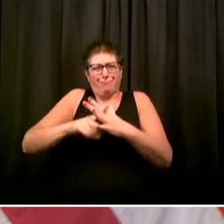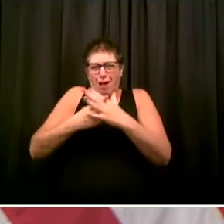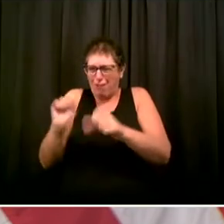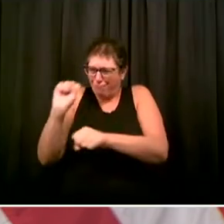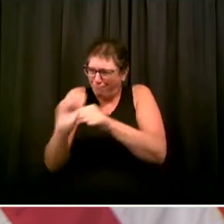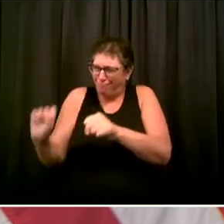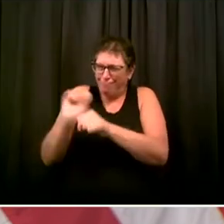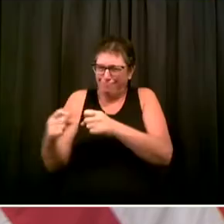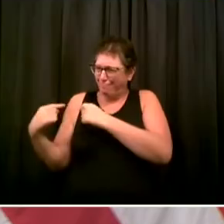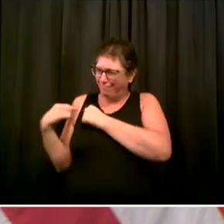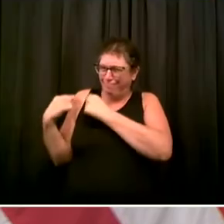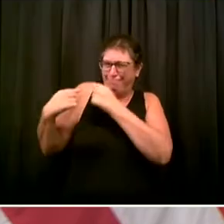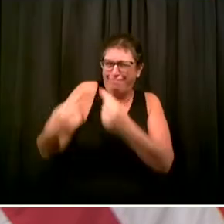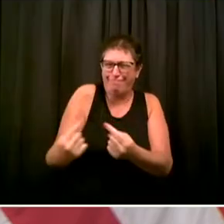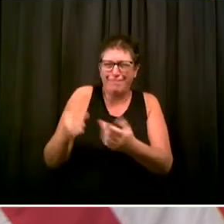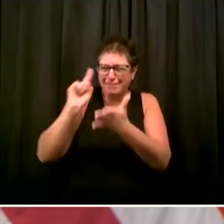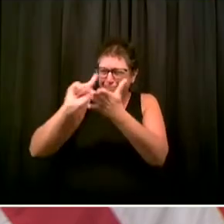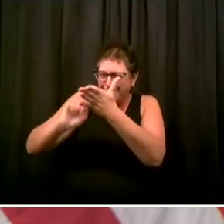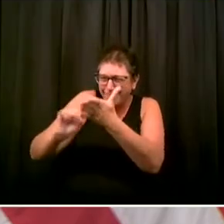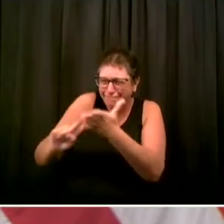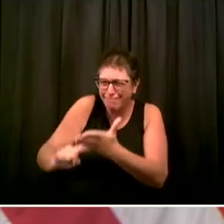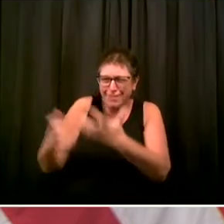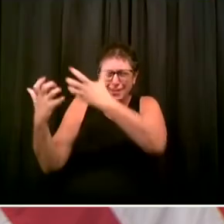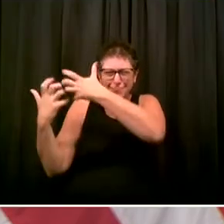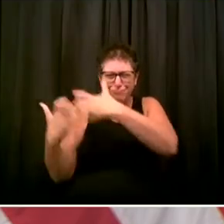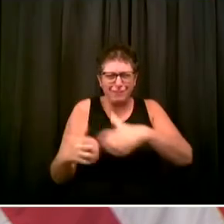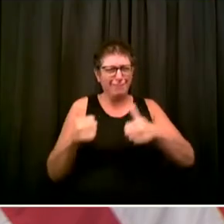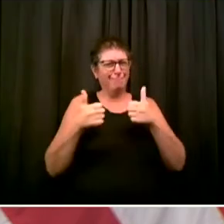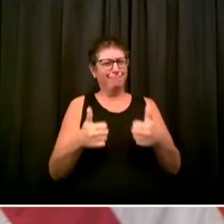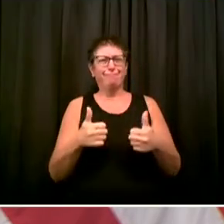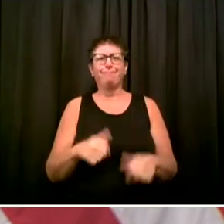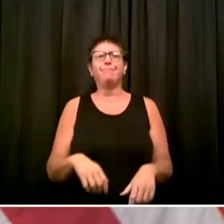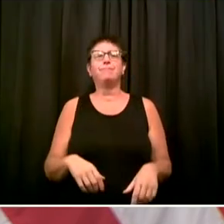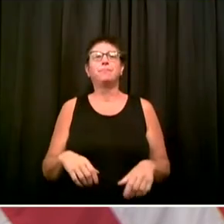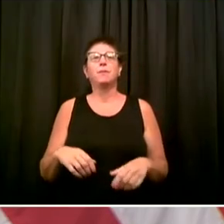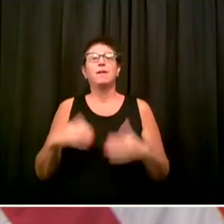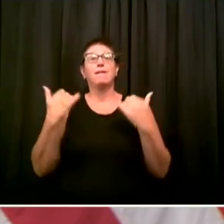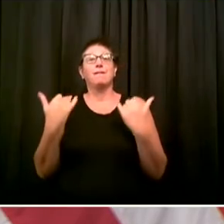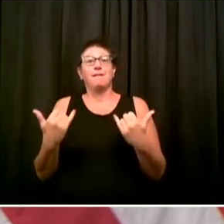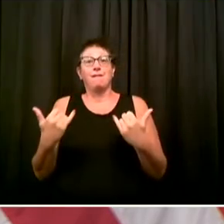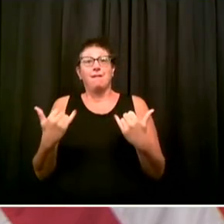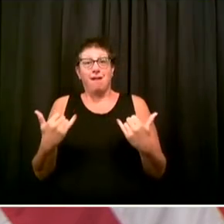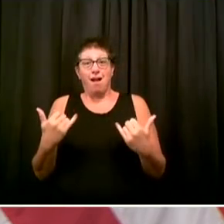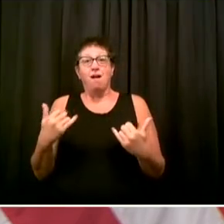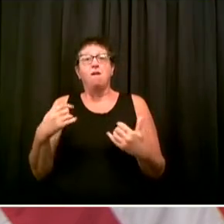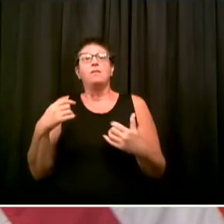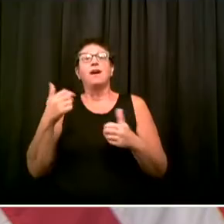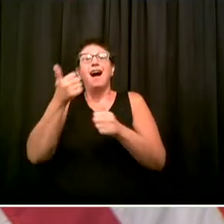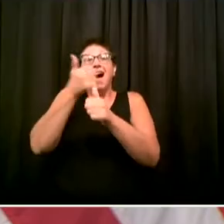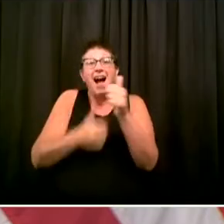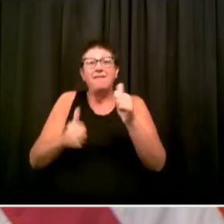WORK THAT HAS ALREADY BEEN DONE TO ADVANCE THIS